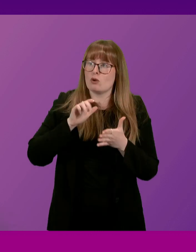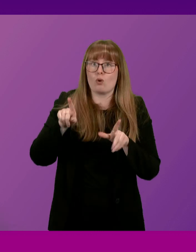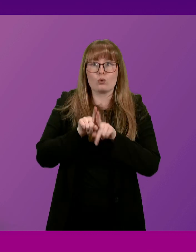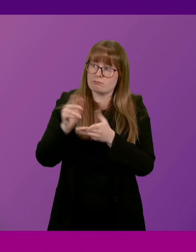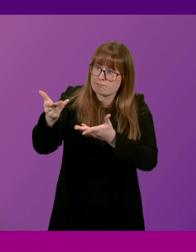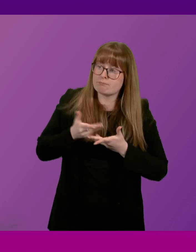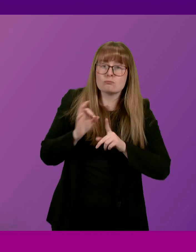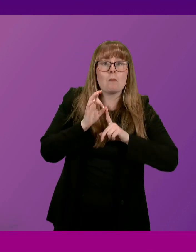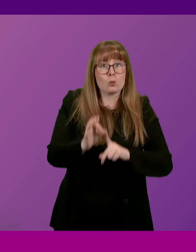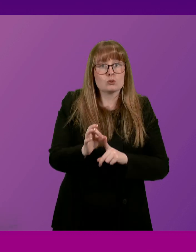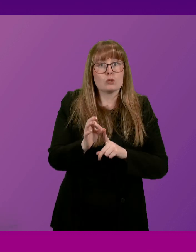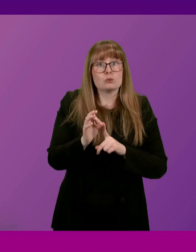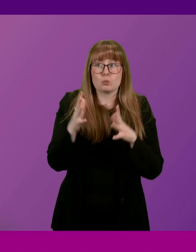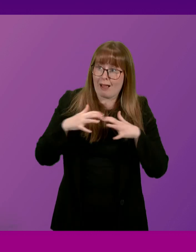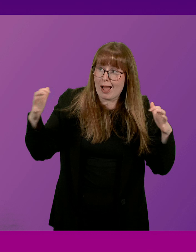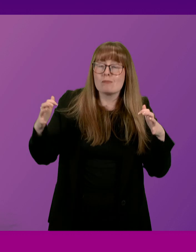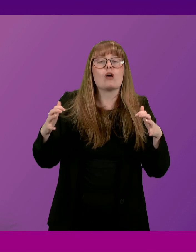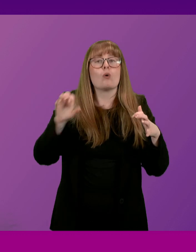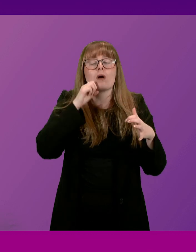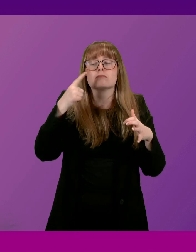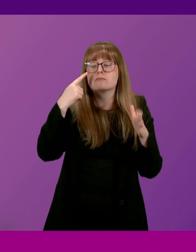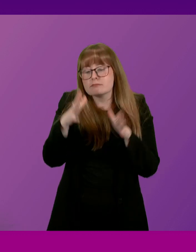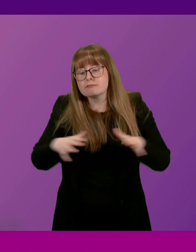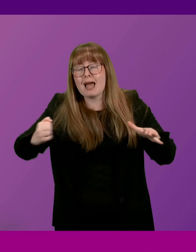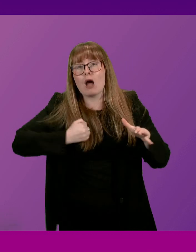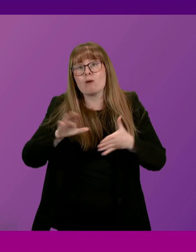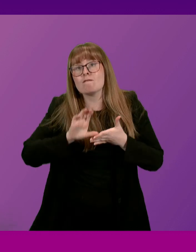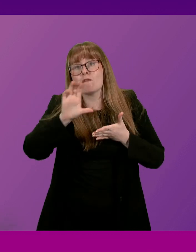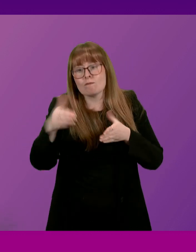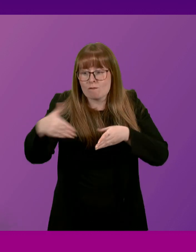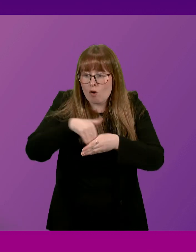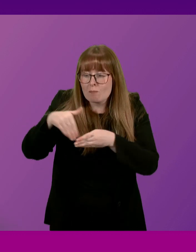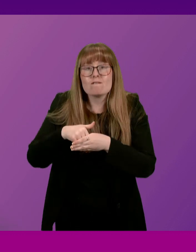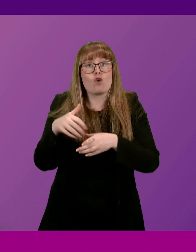proposals that will expand the extent of our involvement in resilience—in particular,